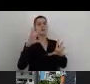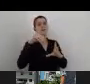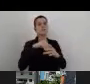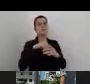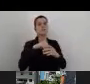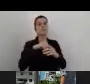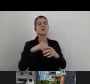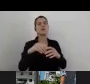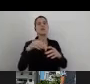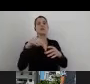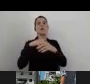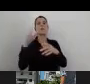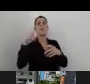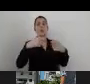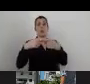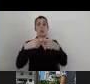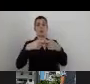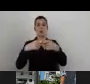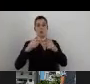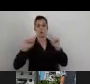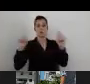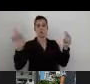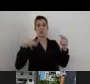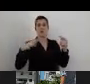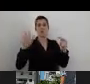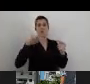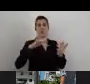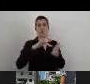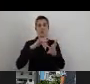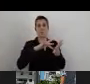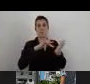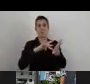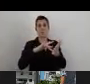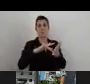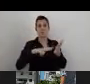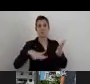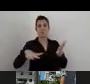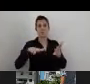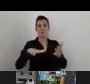and also in other public .